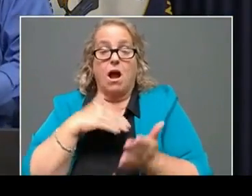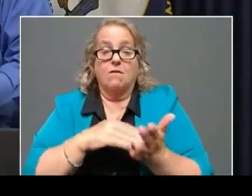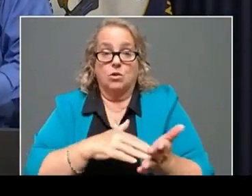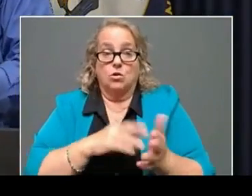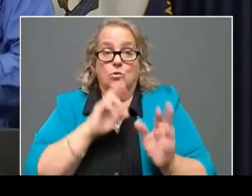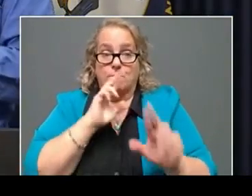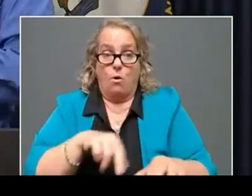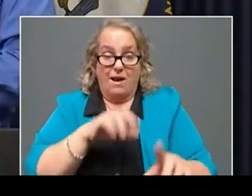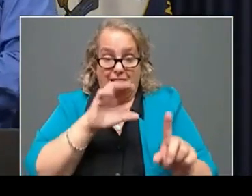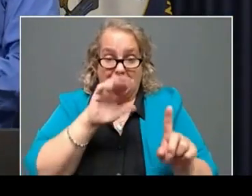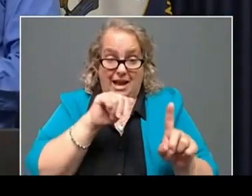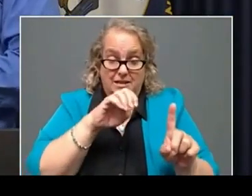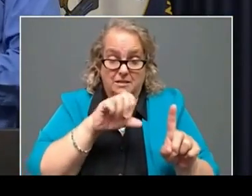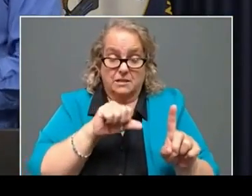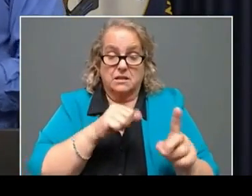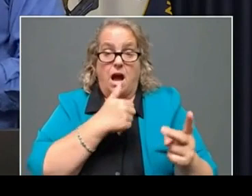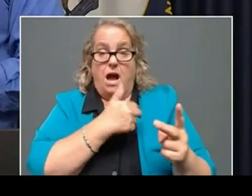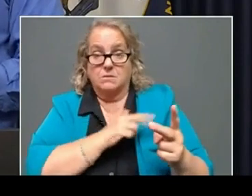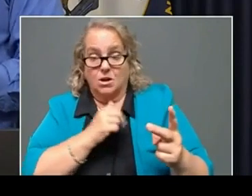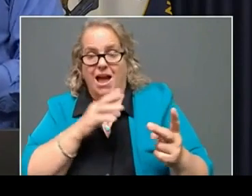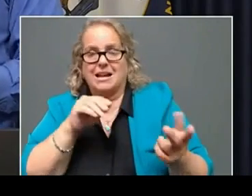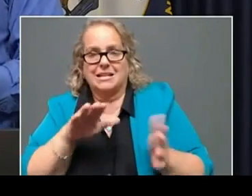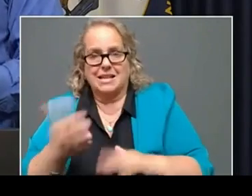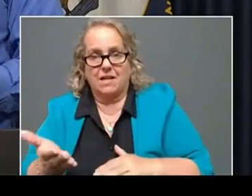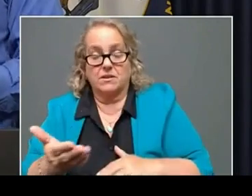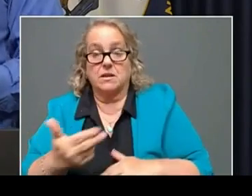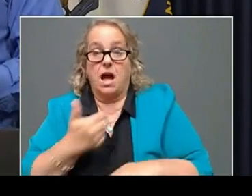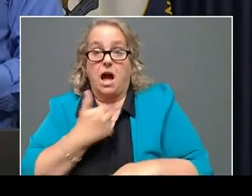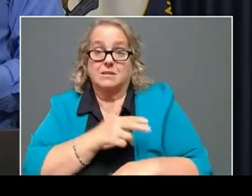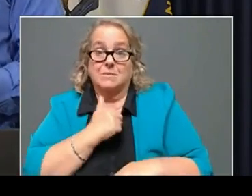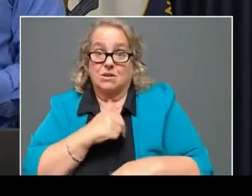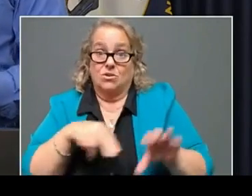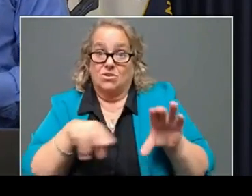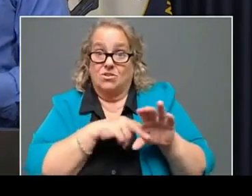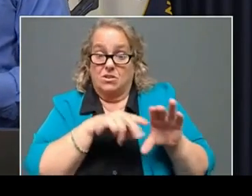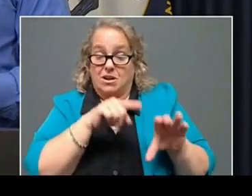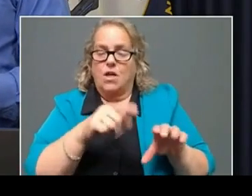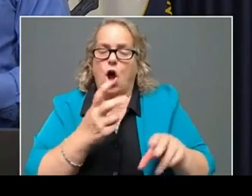deaths. The hospitalization one is the hardest to get because we have to talk